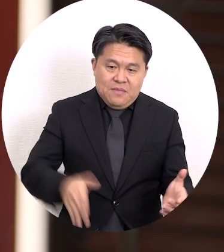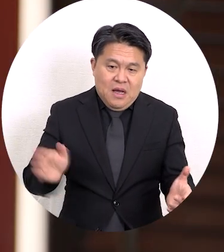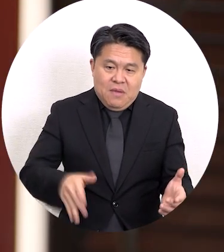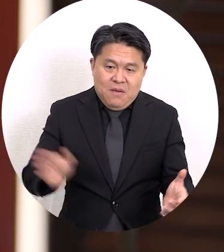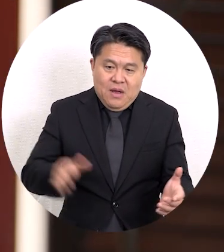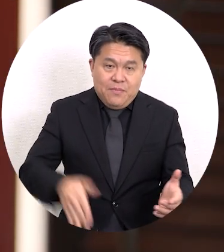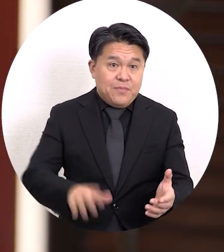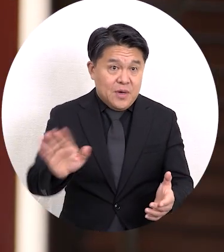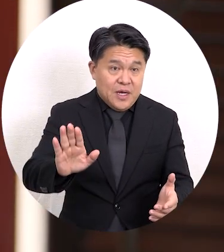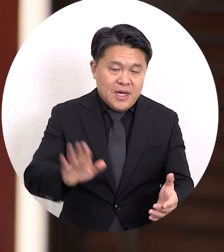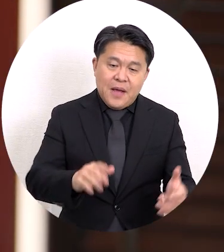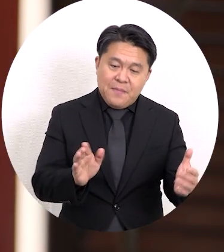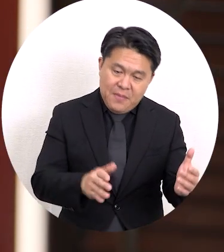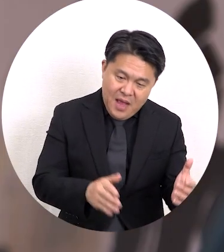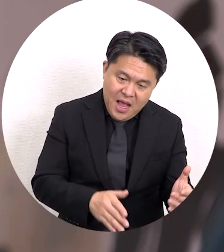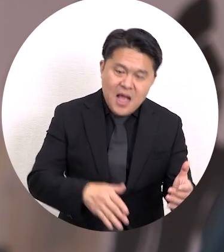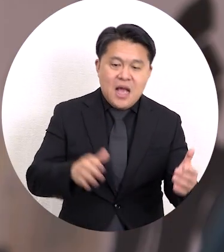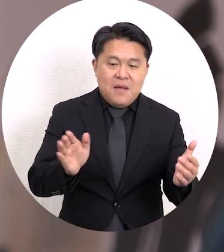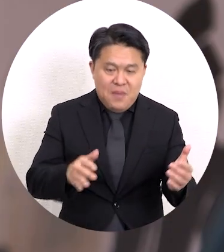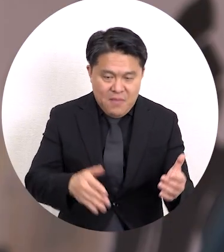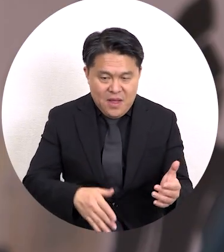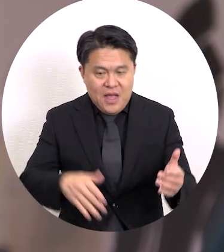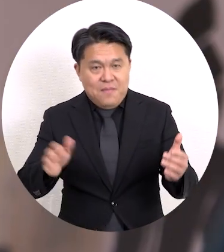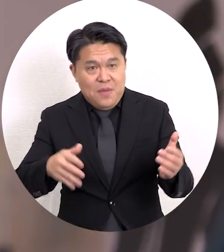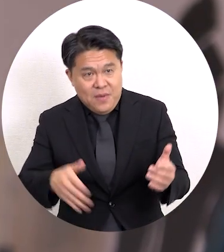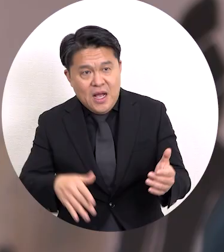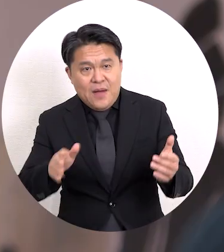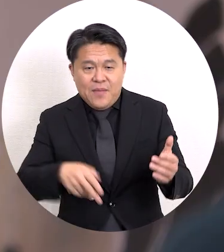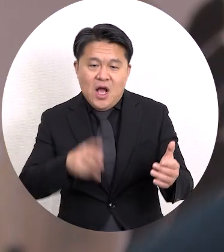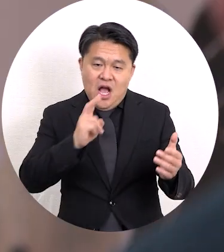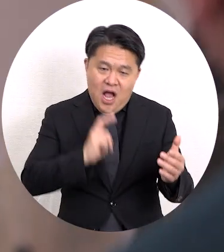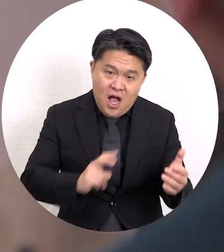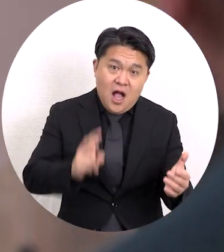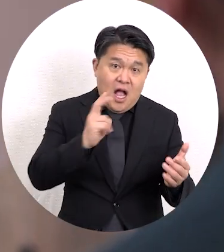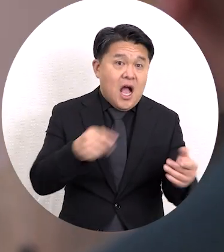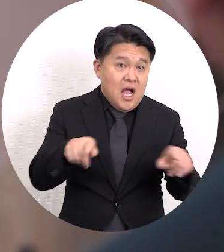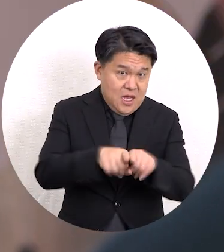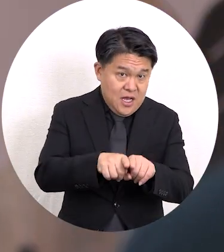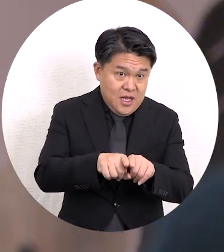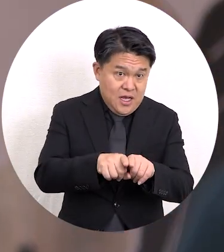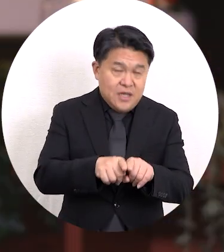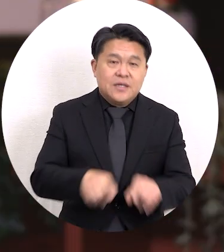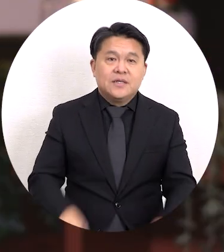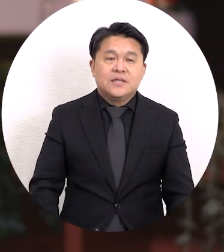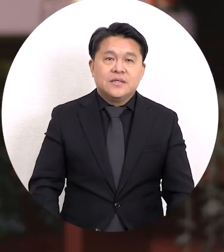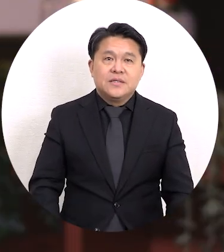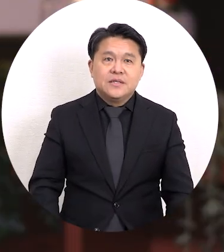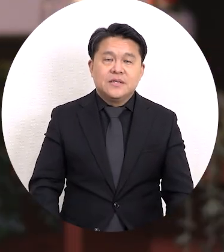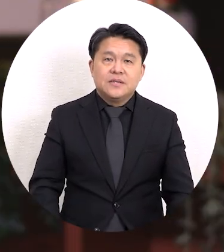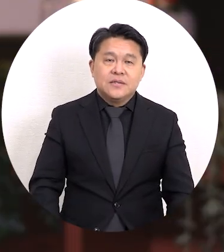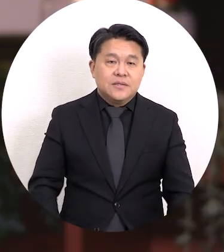There's a rhythm and melody subtly woven into it. So there are written words that say